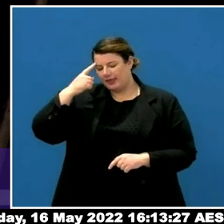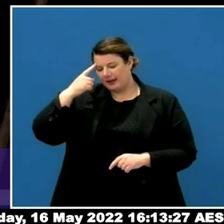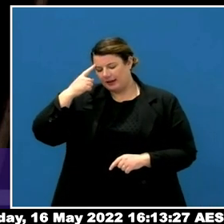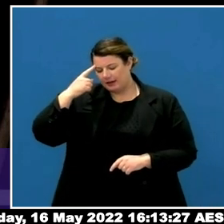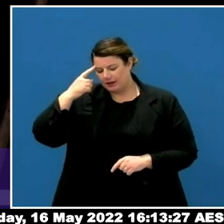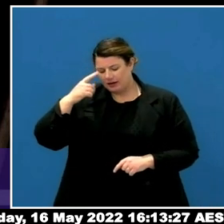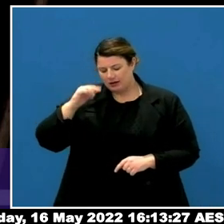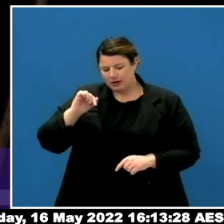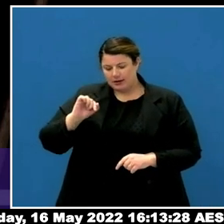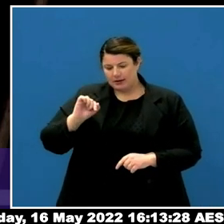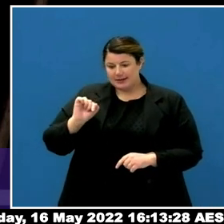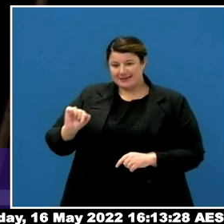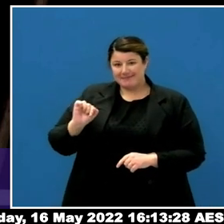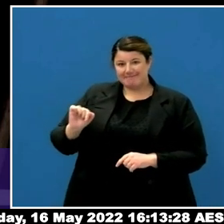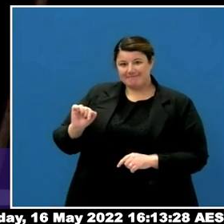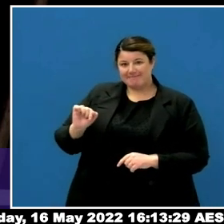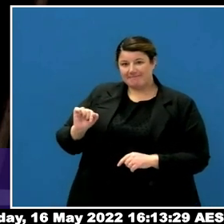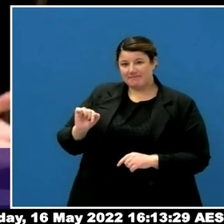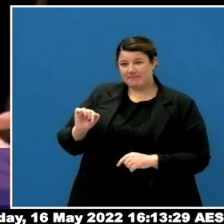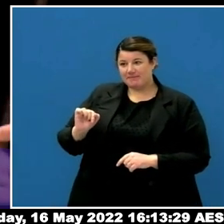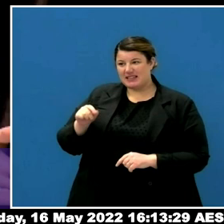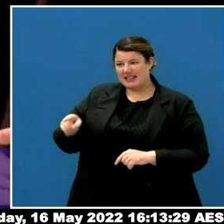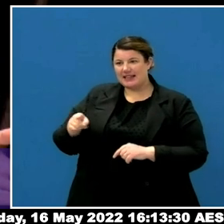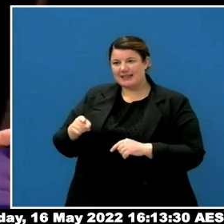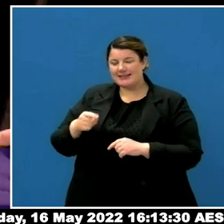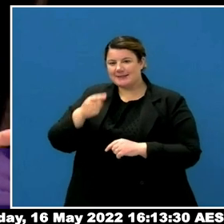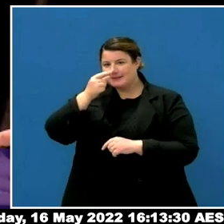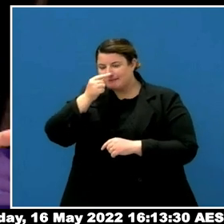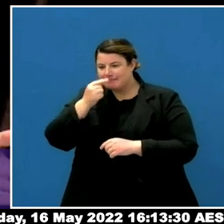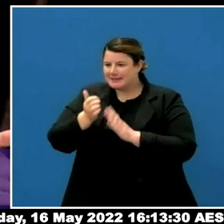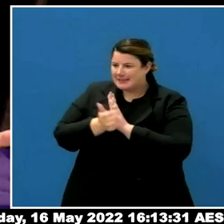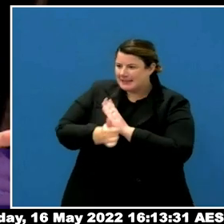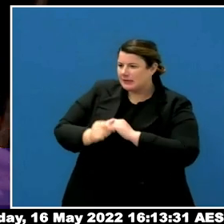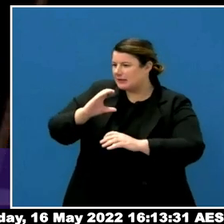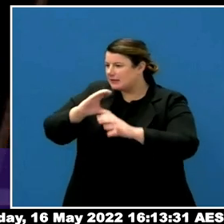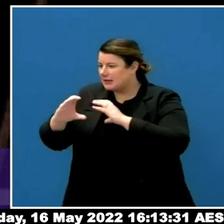went backwards and now it's moved? Yes, I do. COMMISSIONER BENNETT: Progressed?